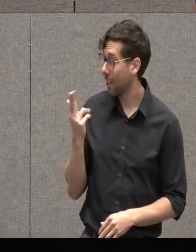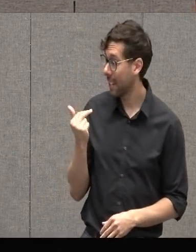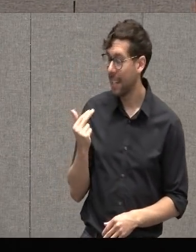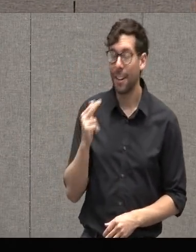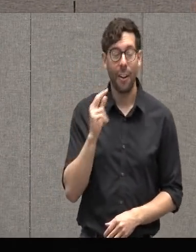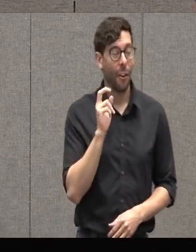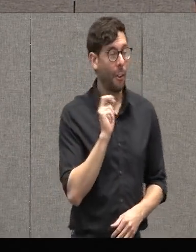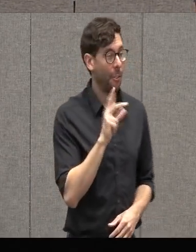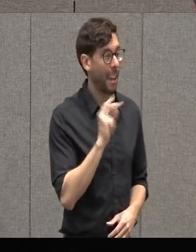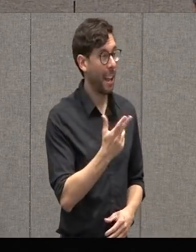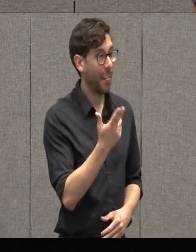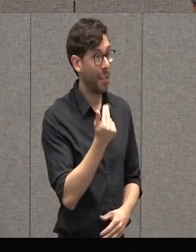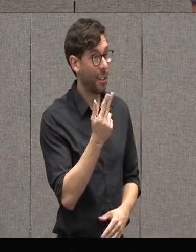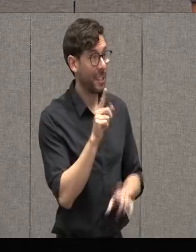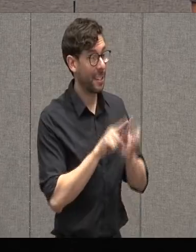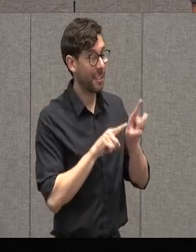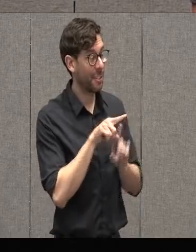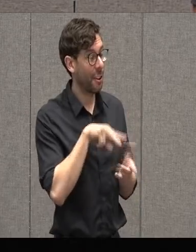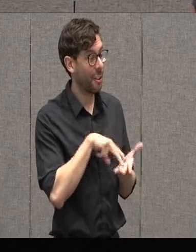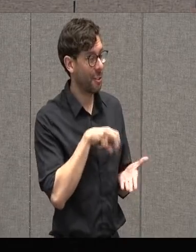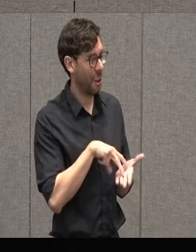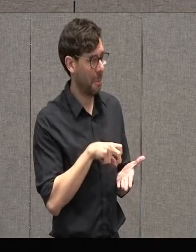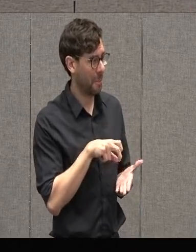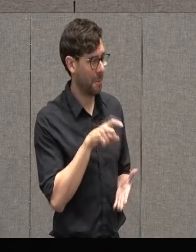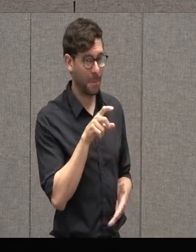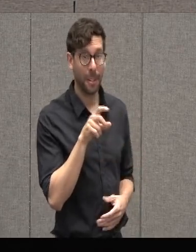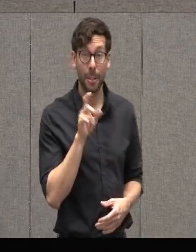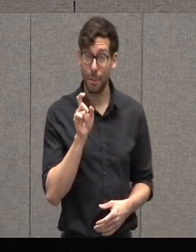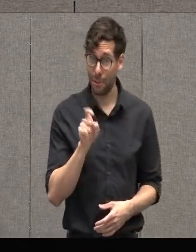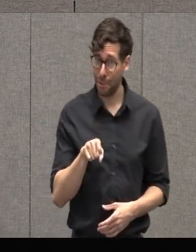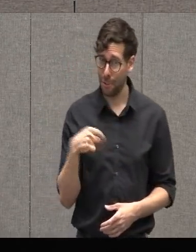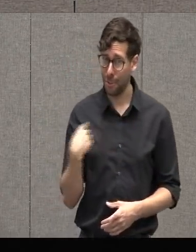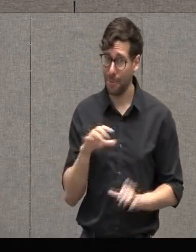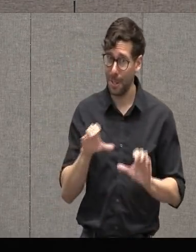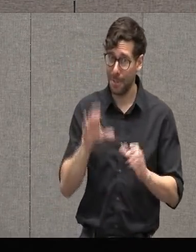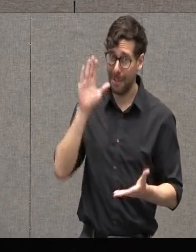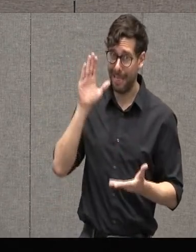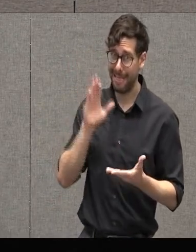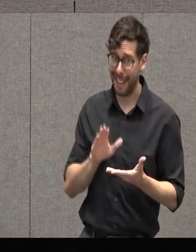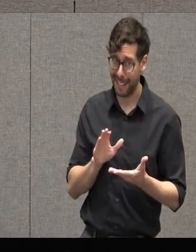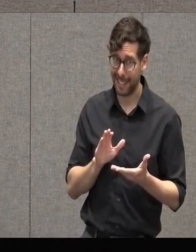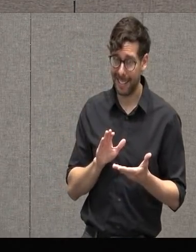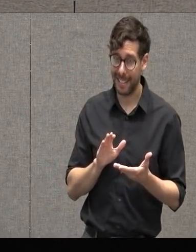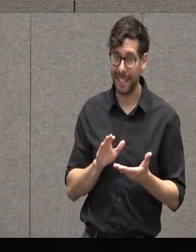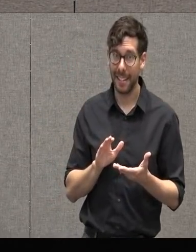Should we do less than 13, is that a lot? Let's end with 13, but let's get prepared